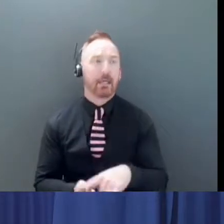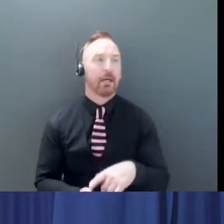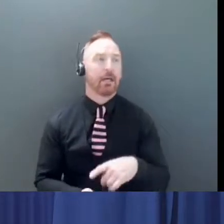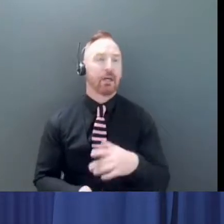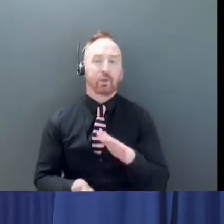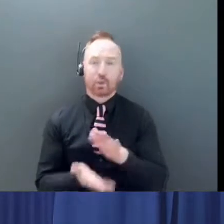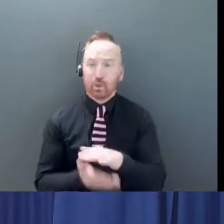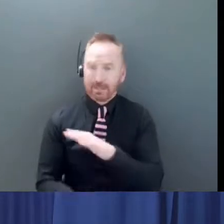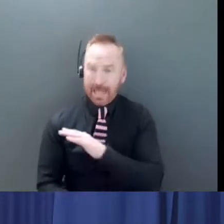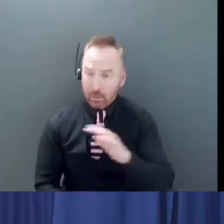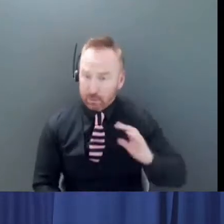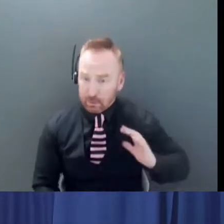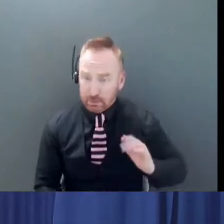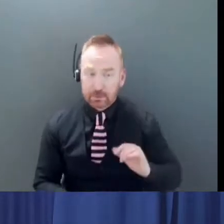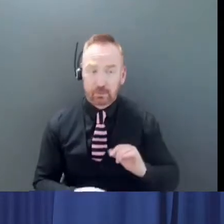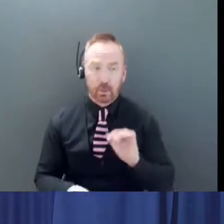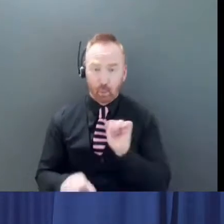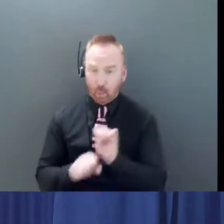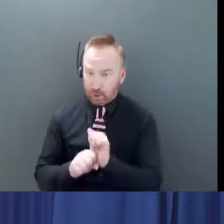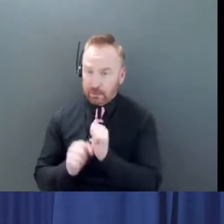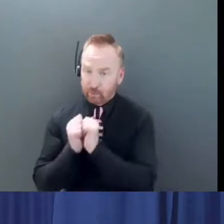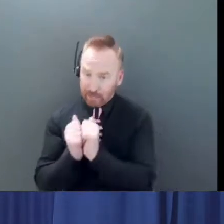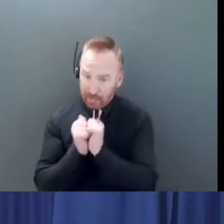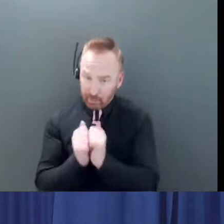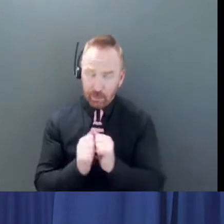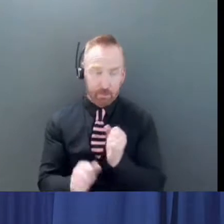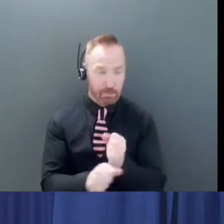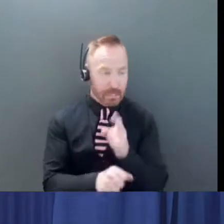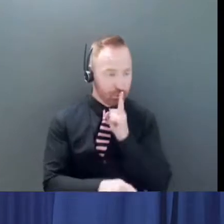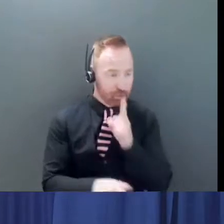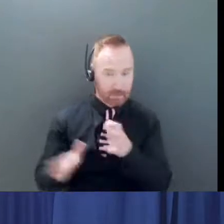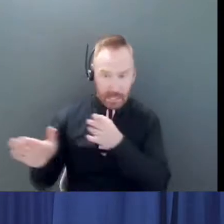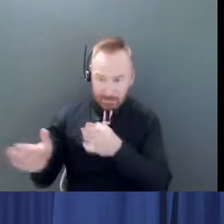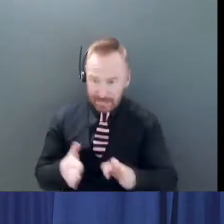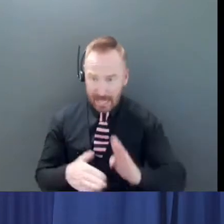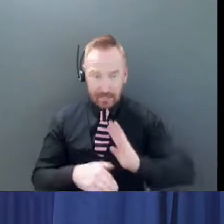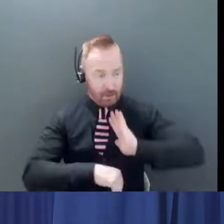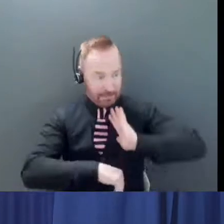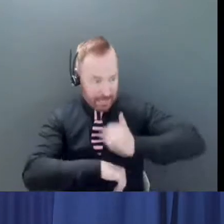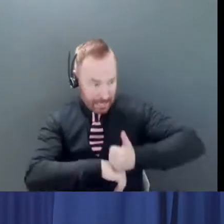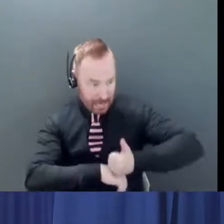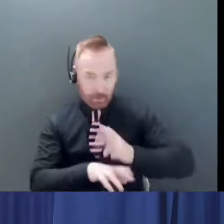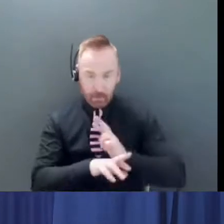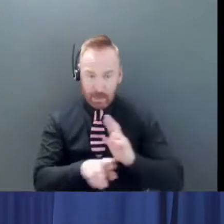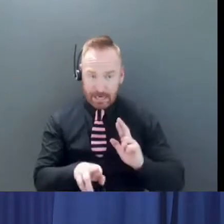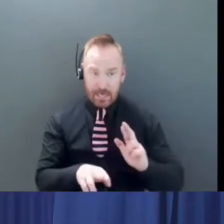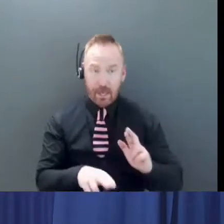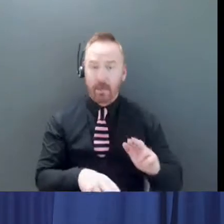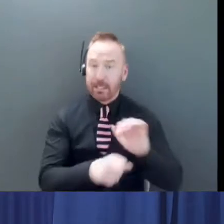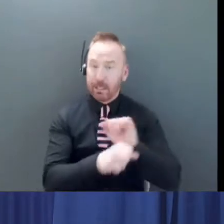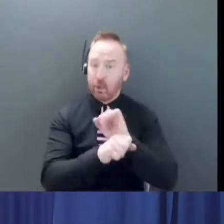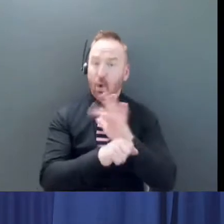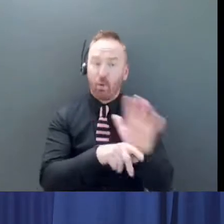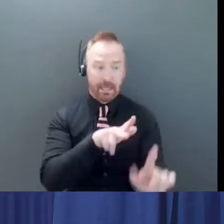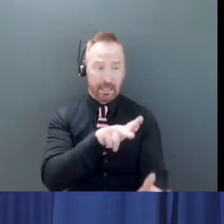ensure that the right plans are in place. And yes, it is inevitable that cases will come.